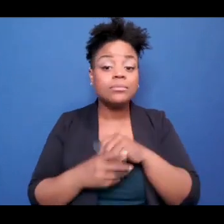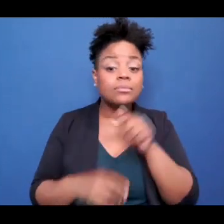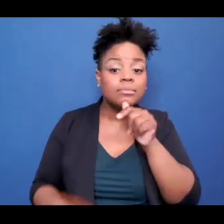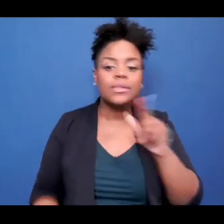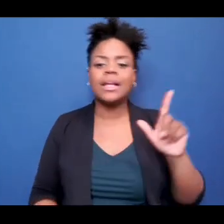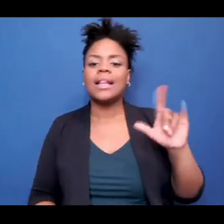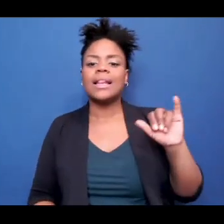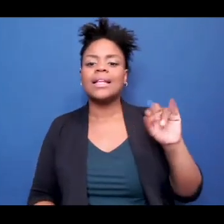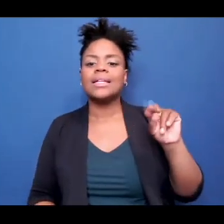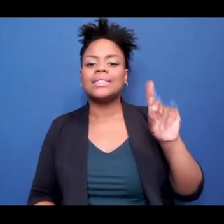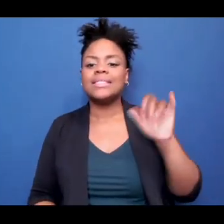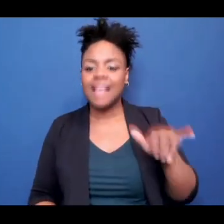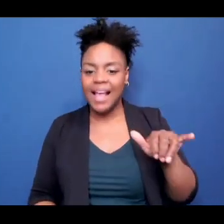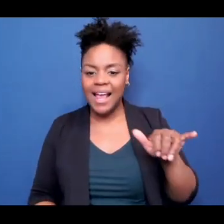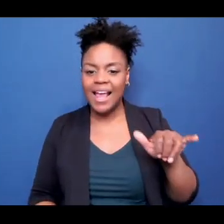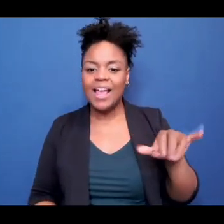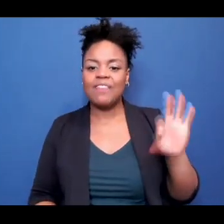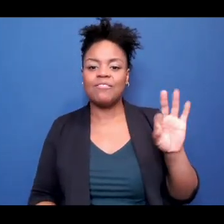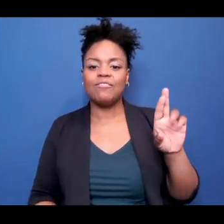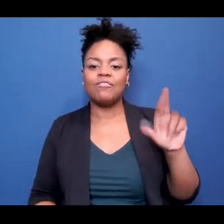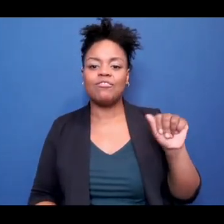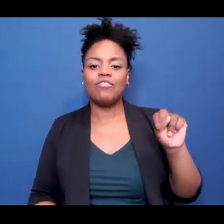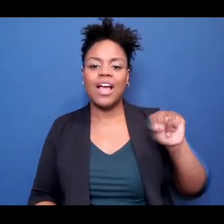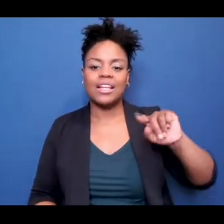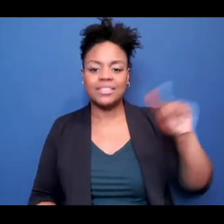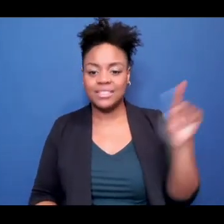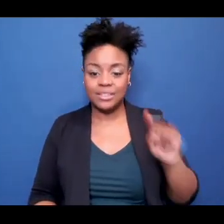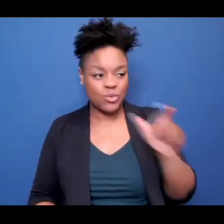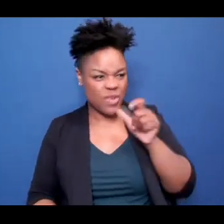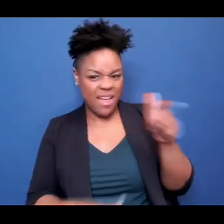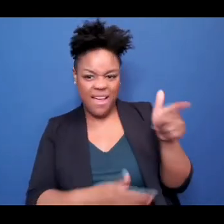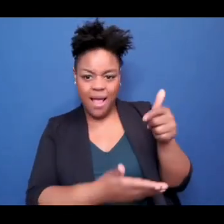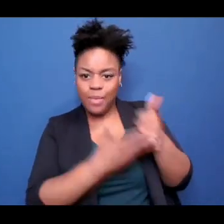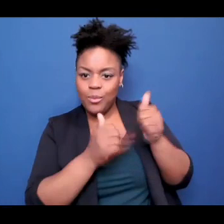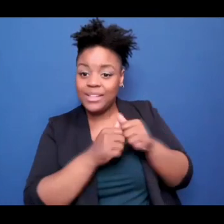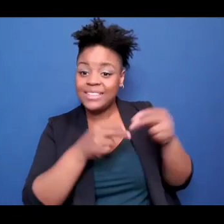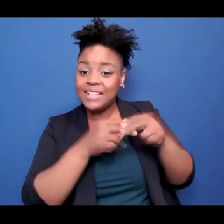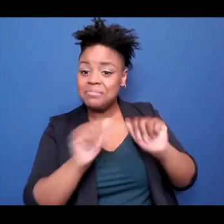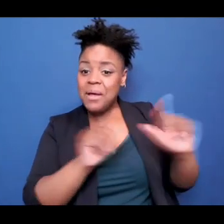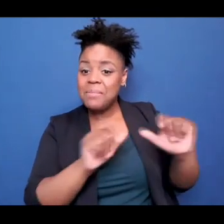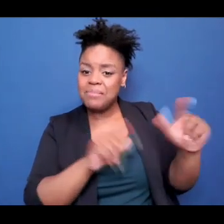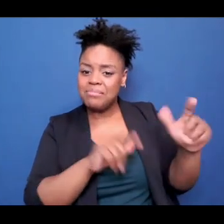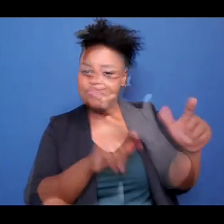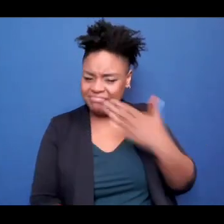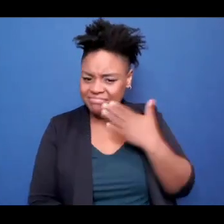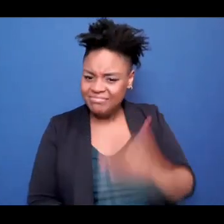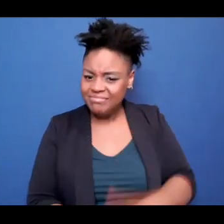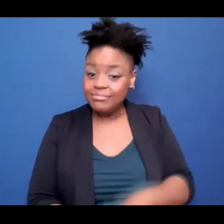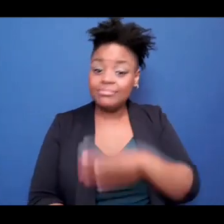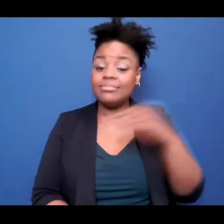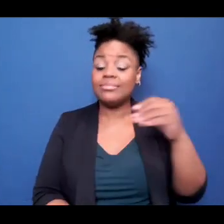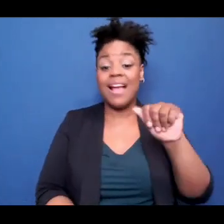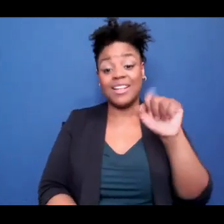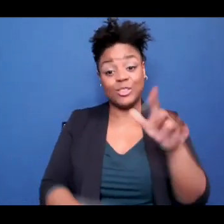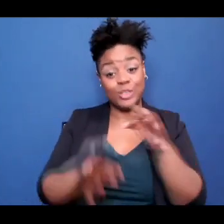POSSIBLE TODAY INCLUDING LINDSAY FRANZ WHO IS ADVANCING MY SLIDES FOR ME AND THE ASL INTERPRETERS